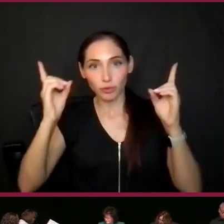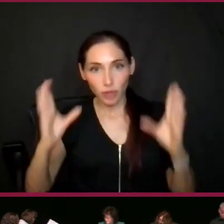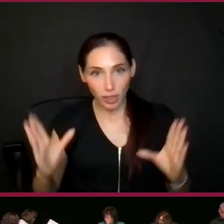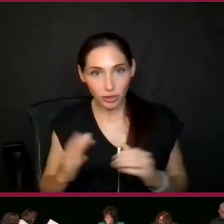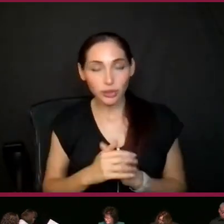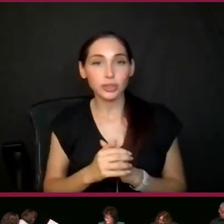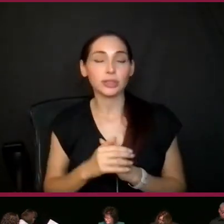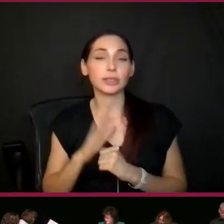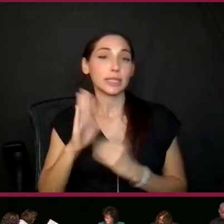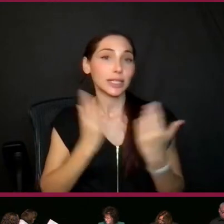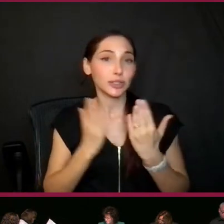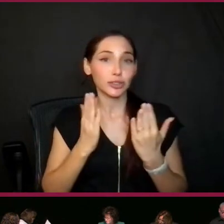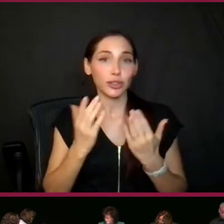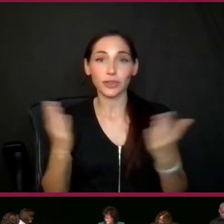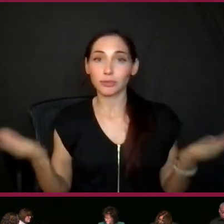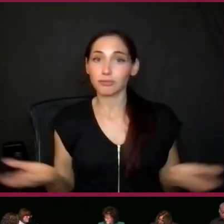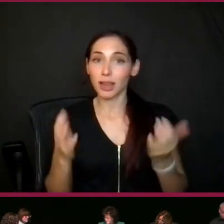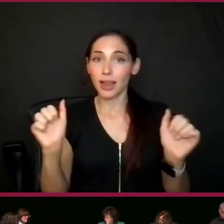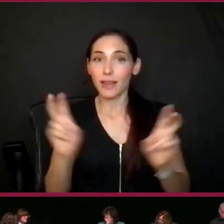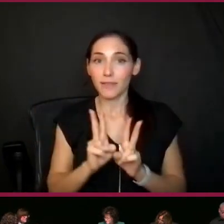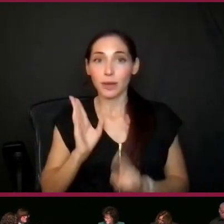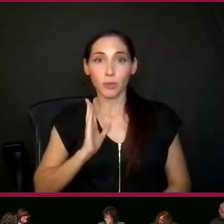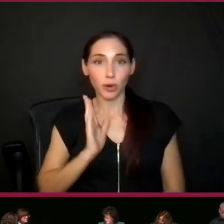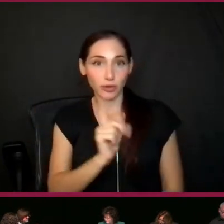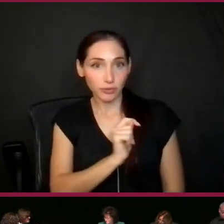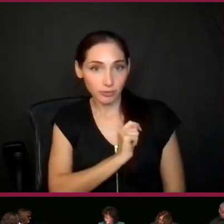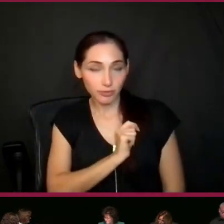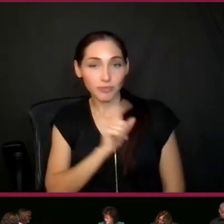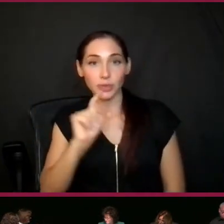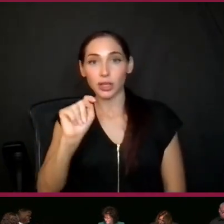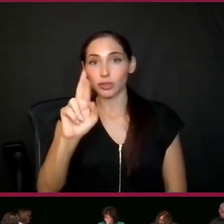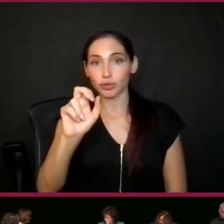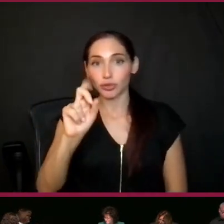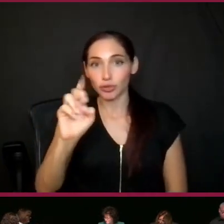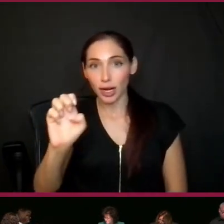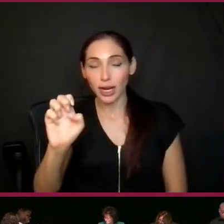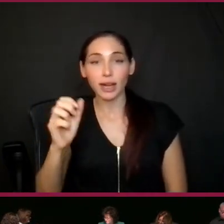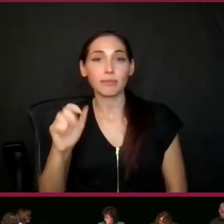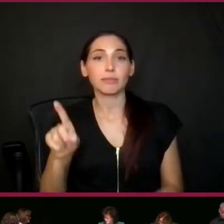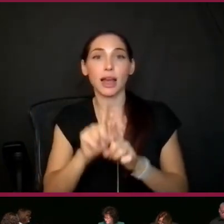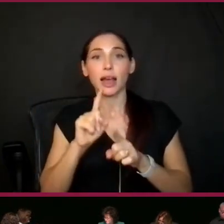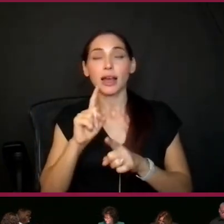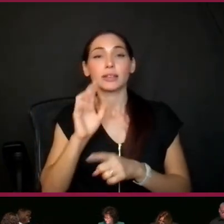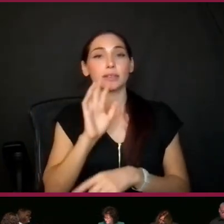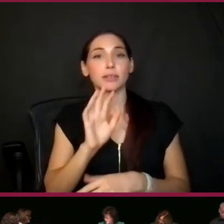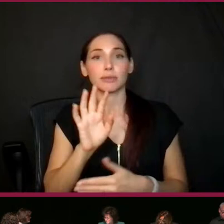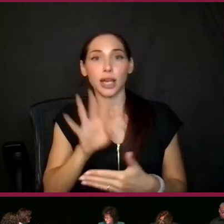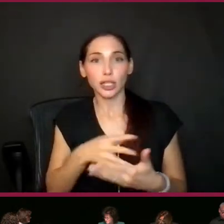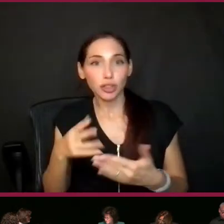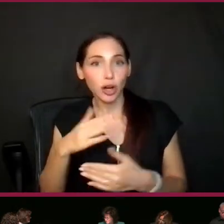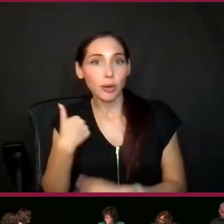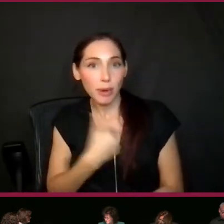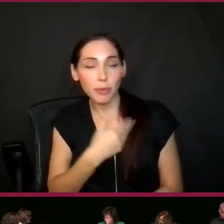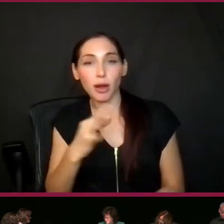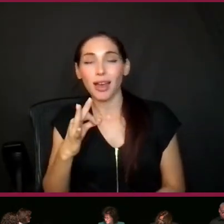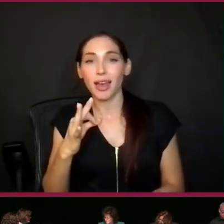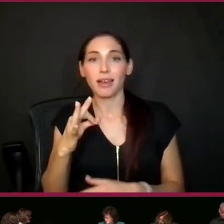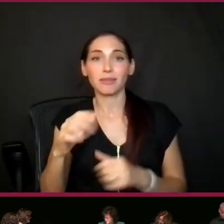service to the Antelope Valley Board of Trade, as a charter member and decade long member of the Board